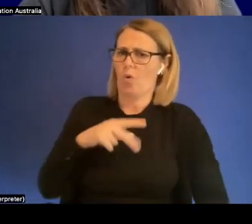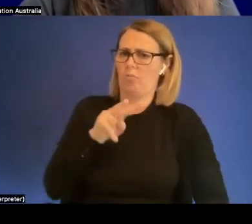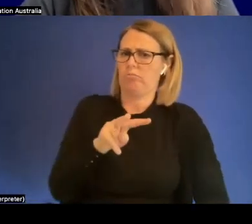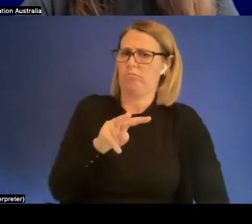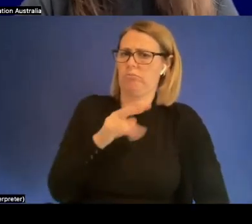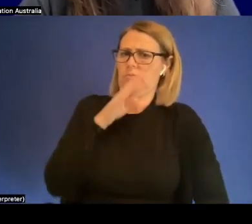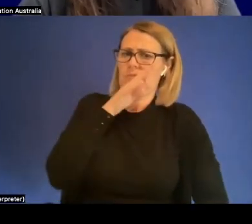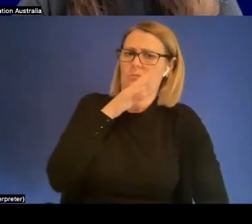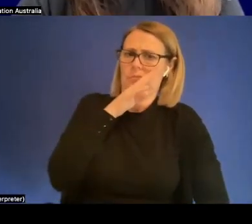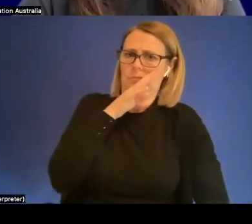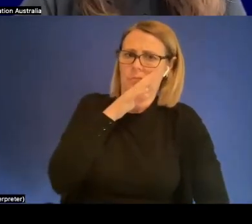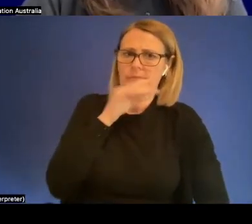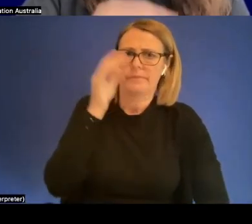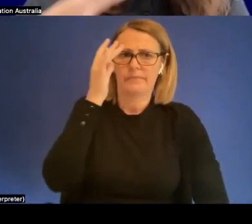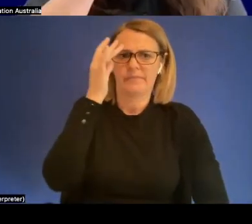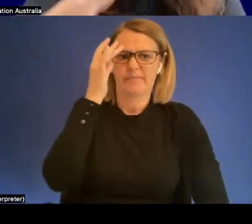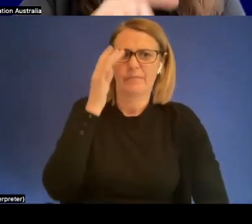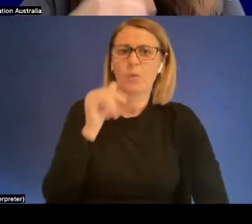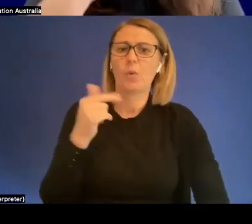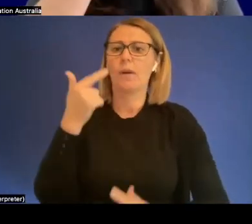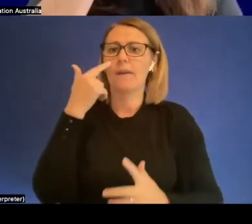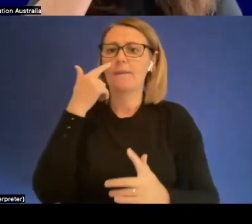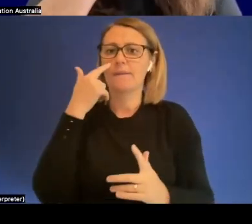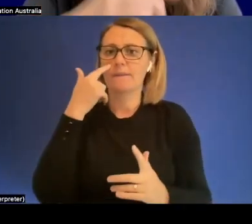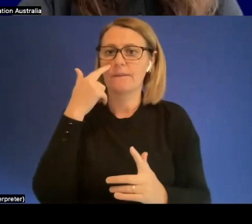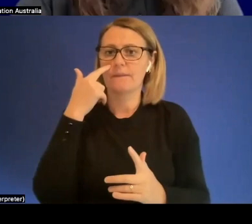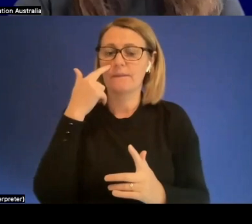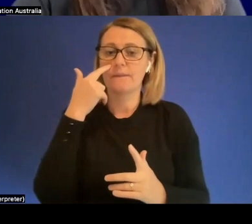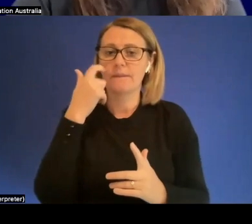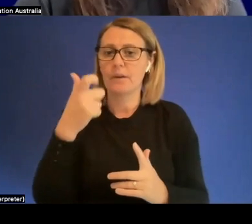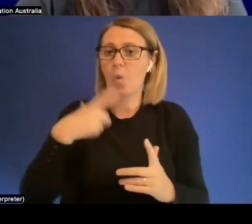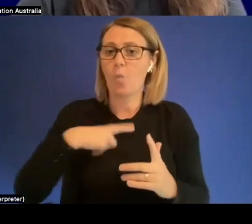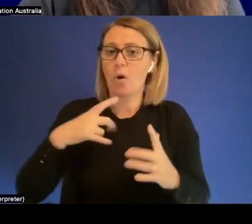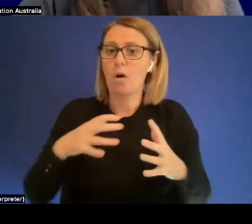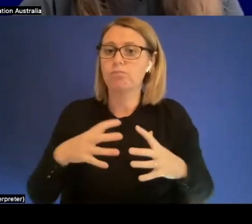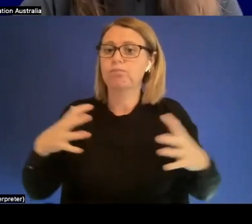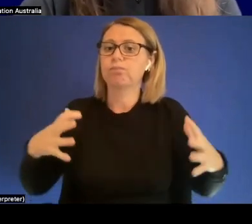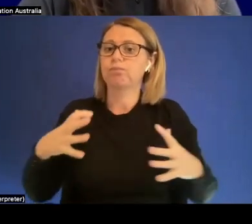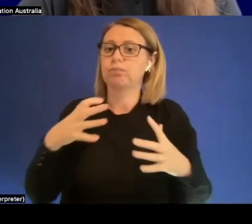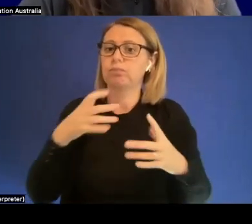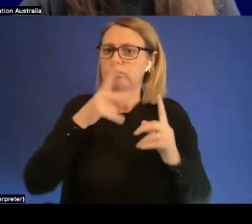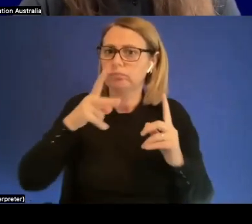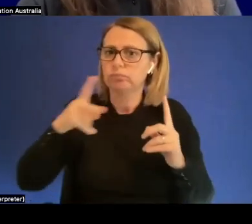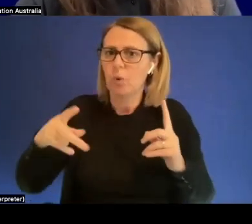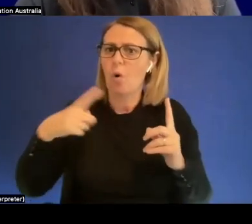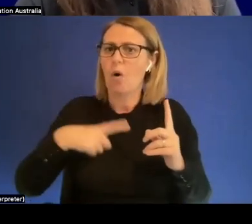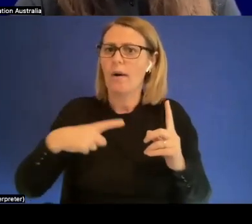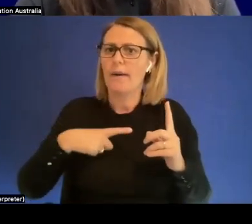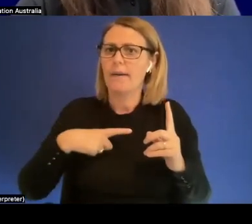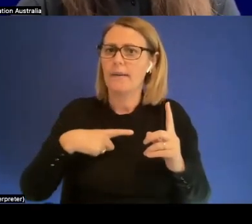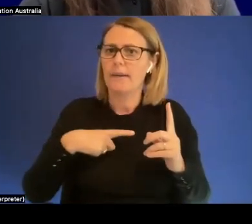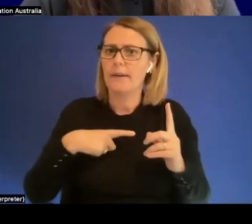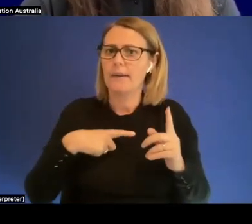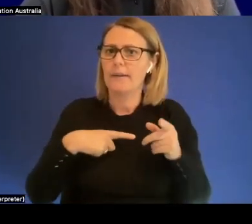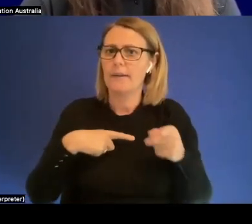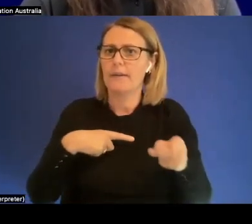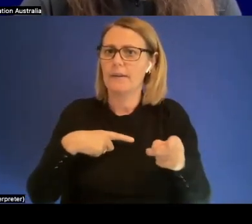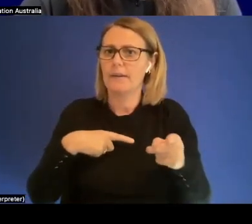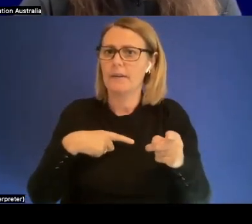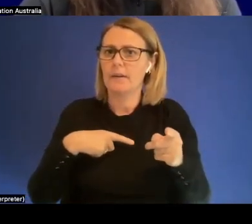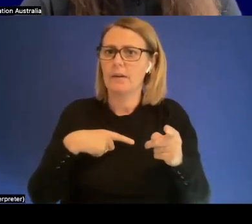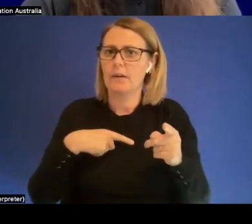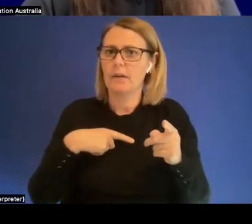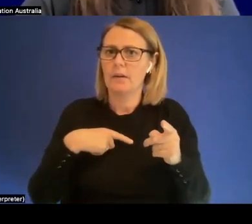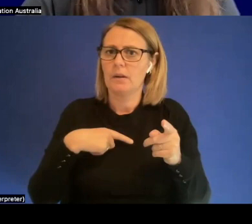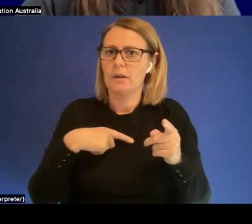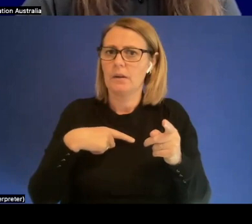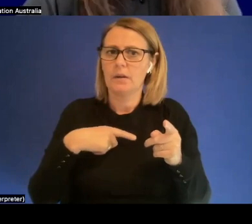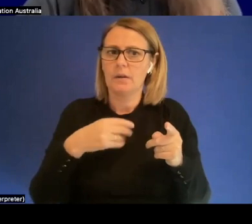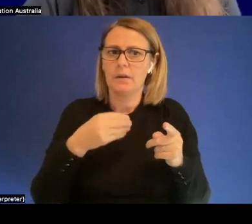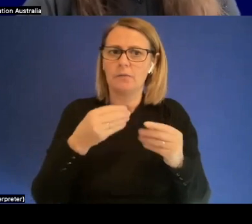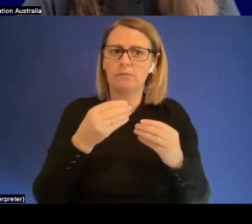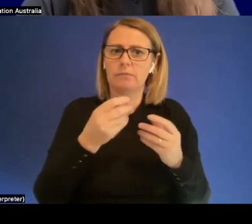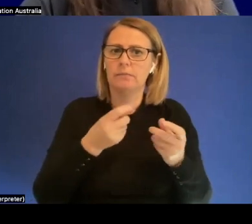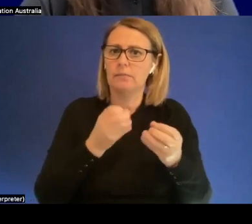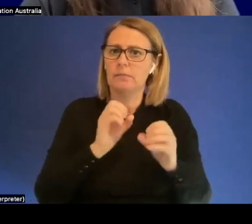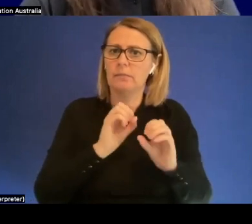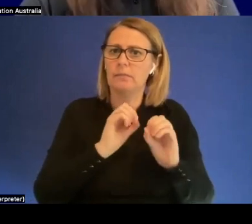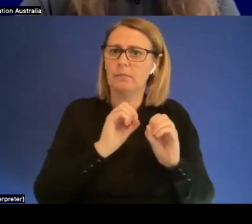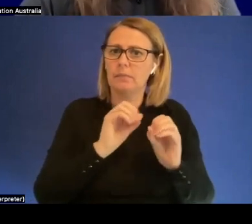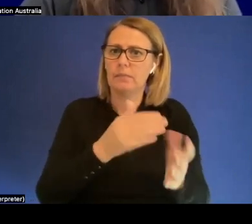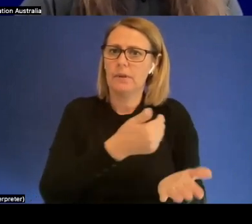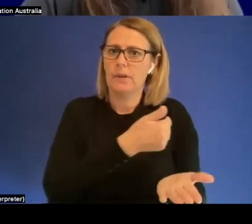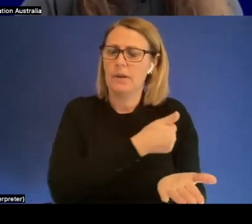it turned out was a result of a very frequent schedule which coincided with morning shift,